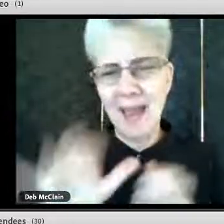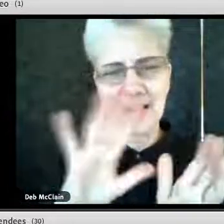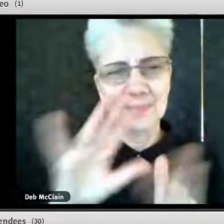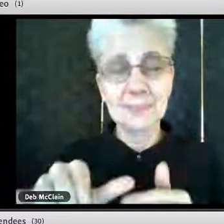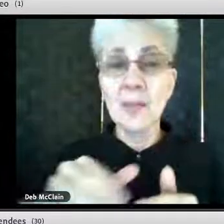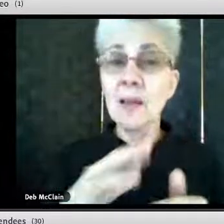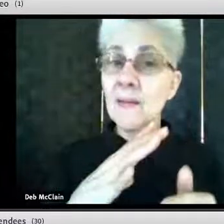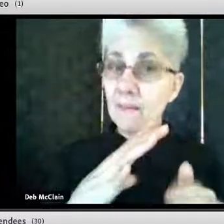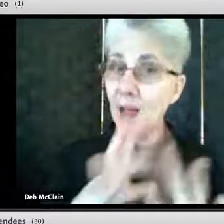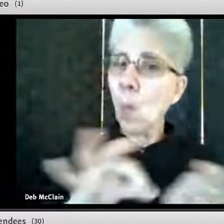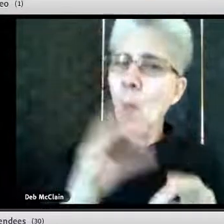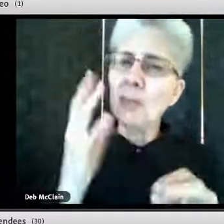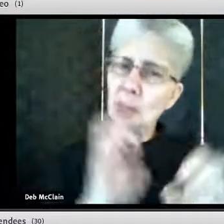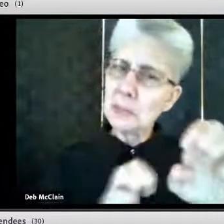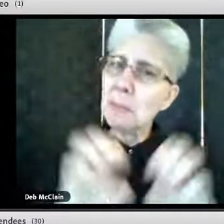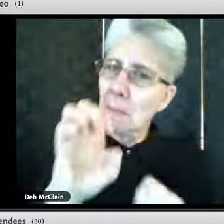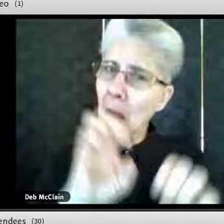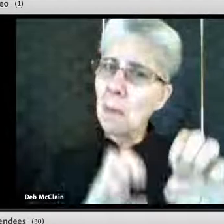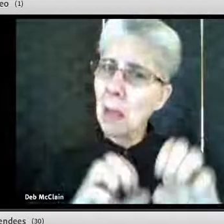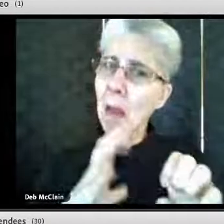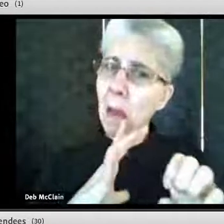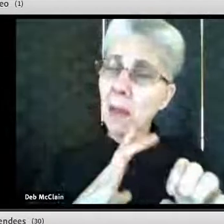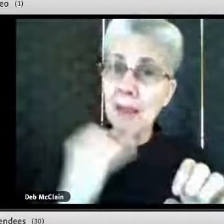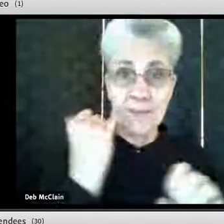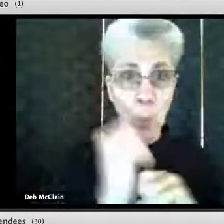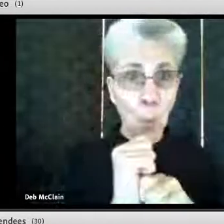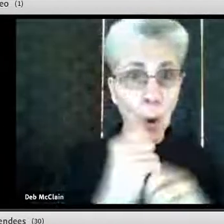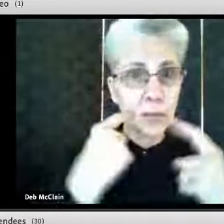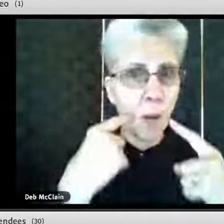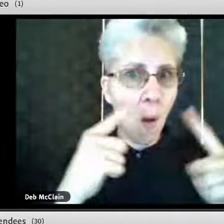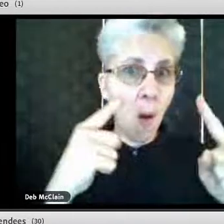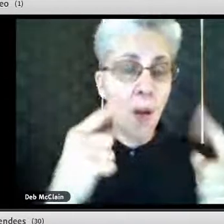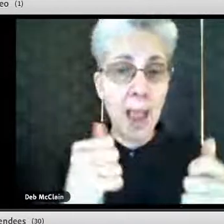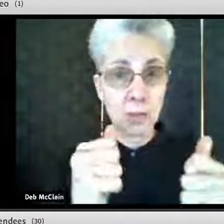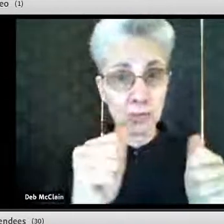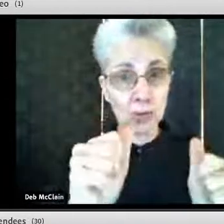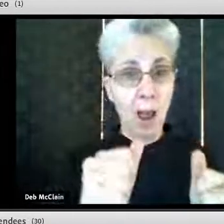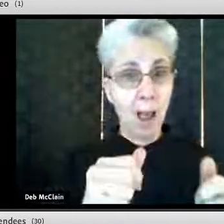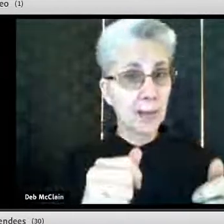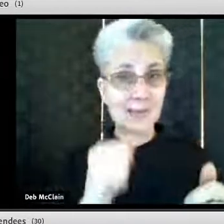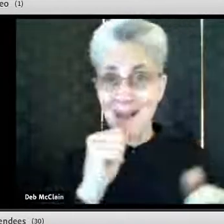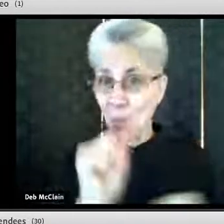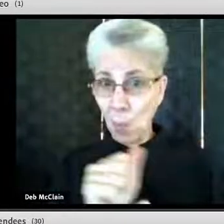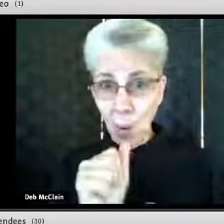It's worth the experiment because if it works and you really tried and it really doesn't work,